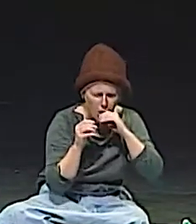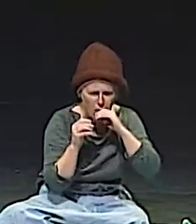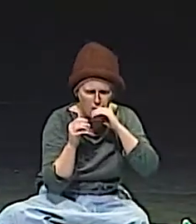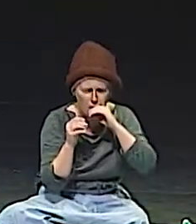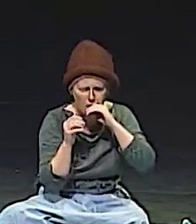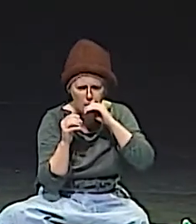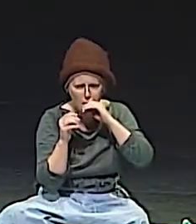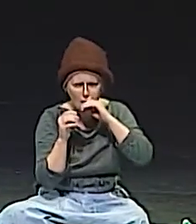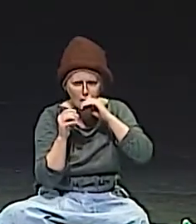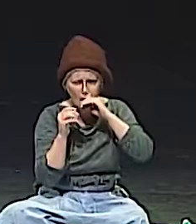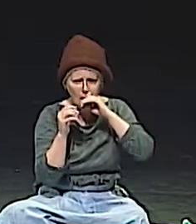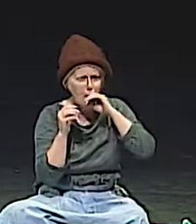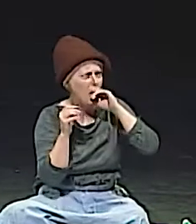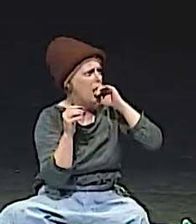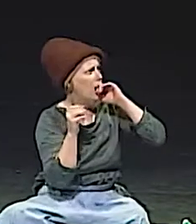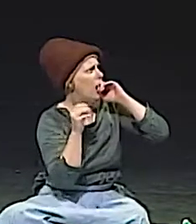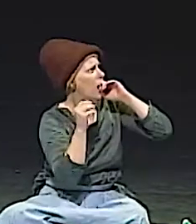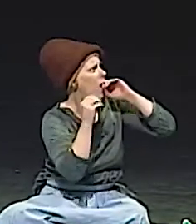00.